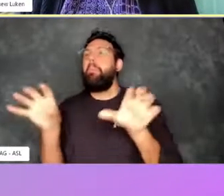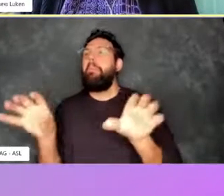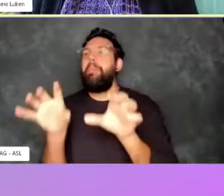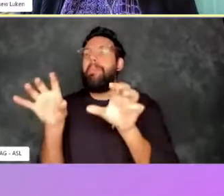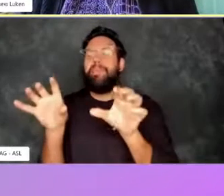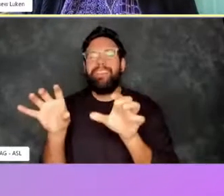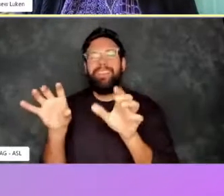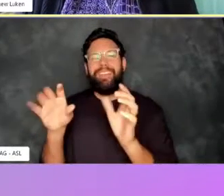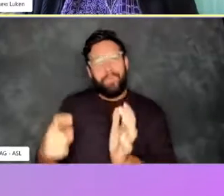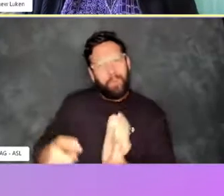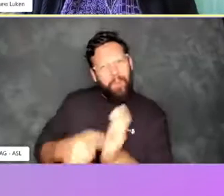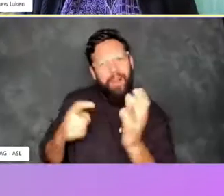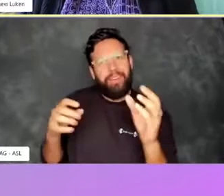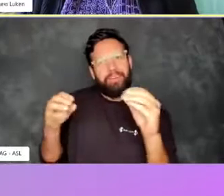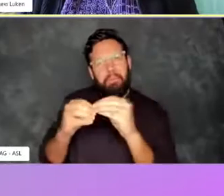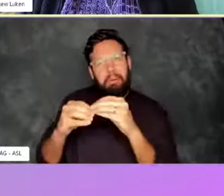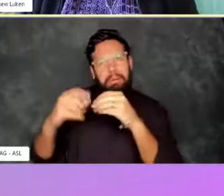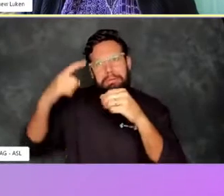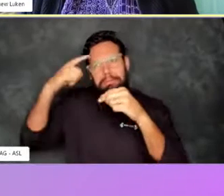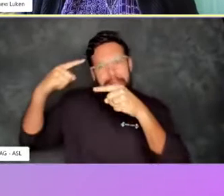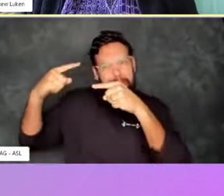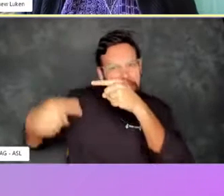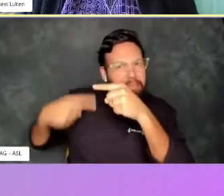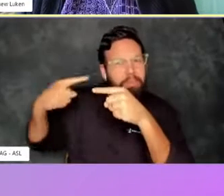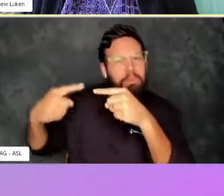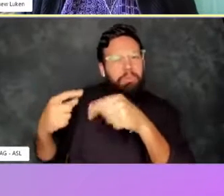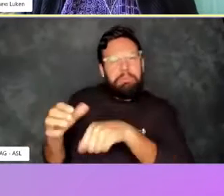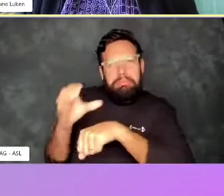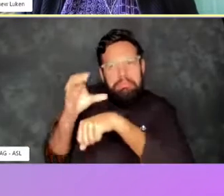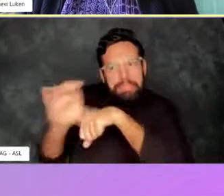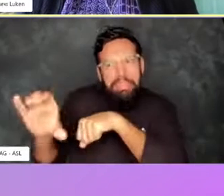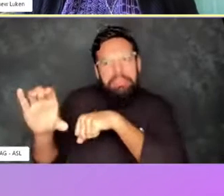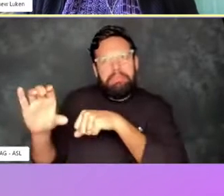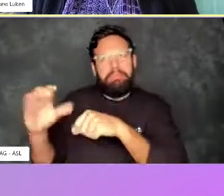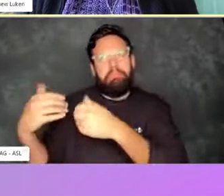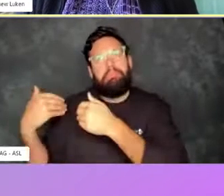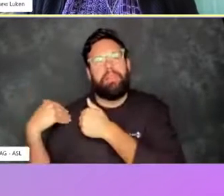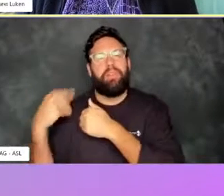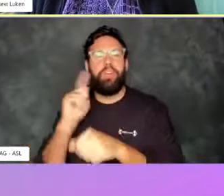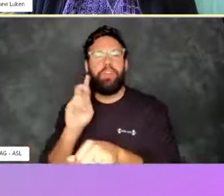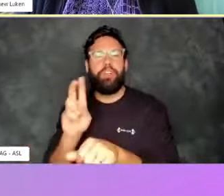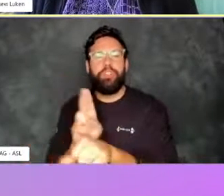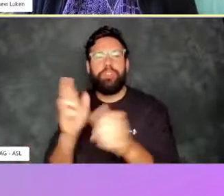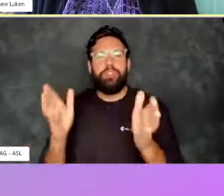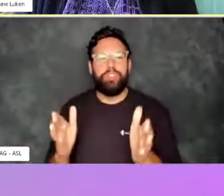increases cognitive load, it often requires user learning.